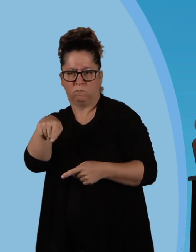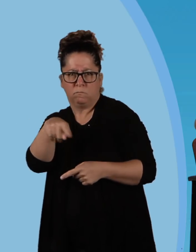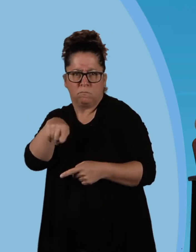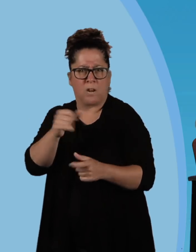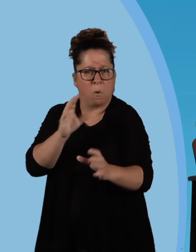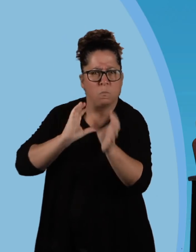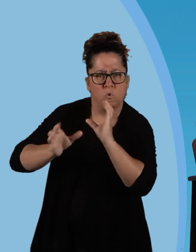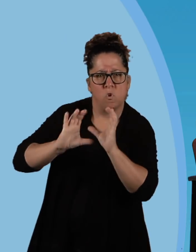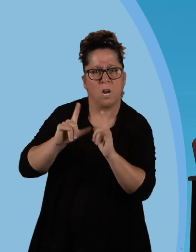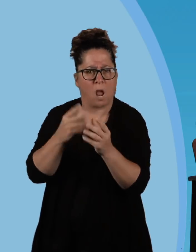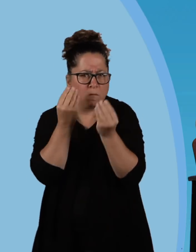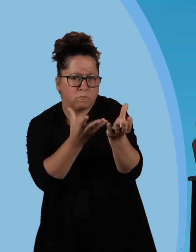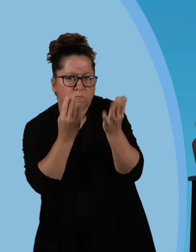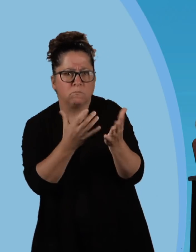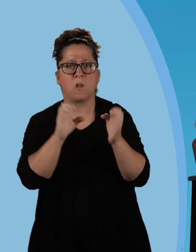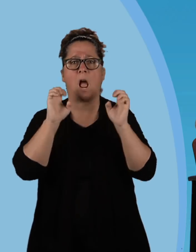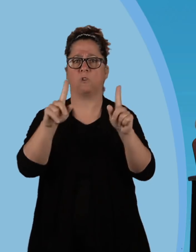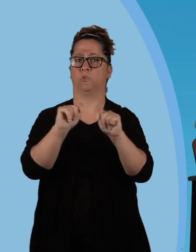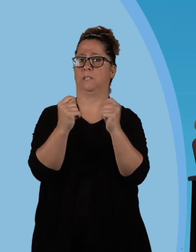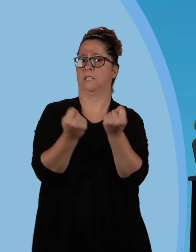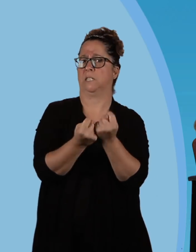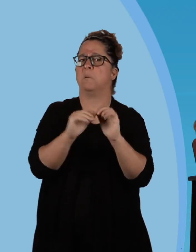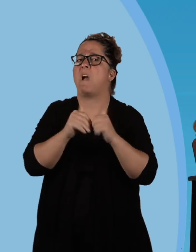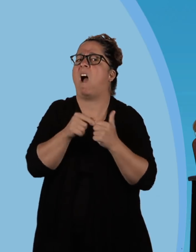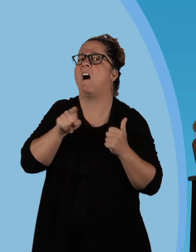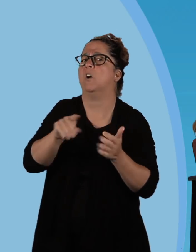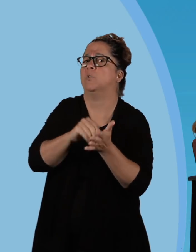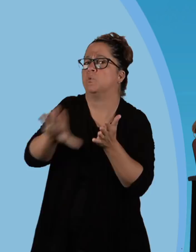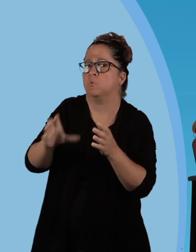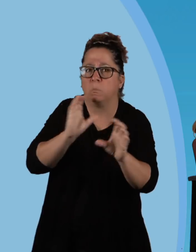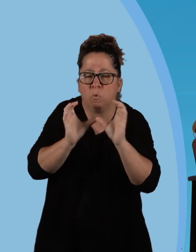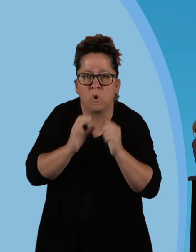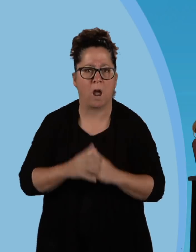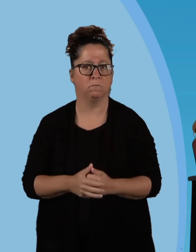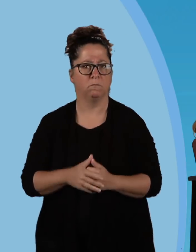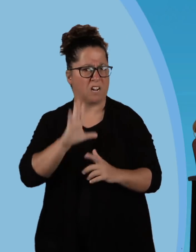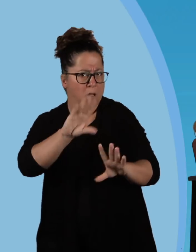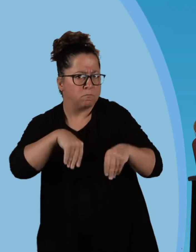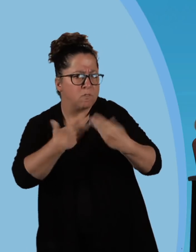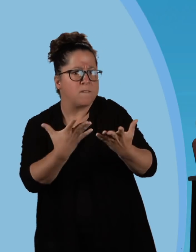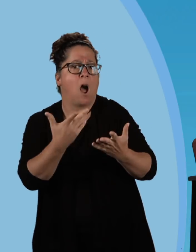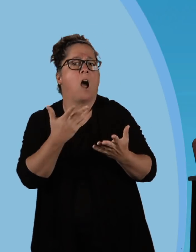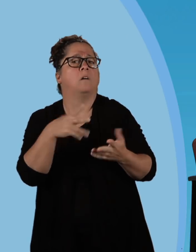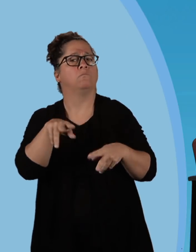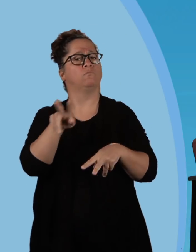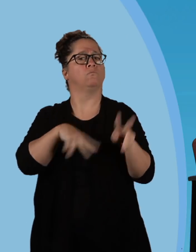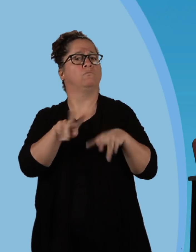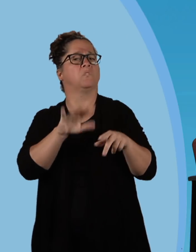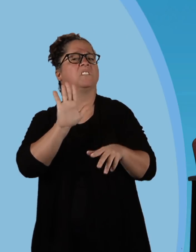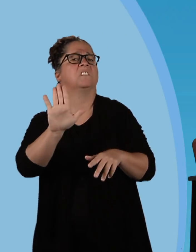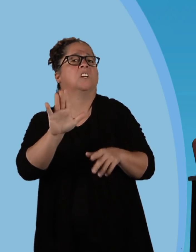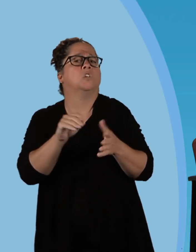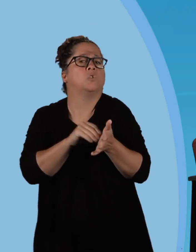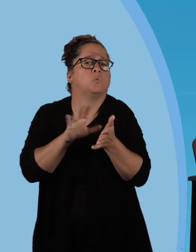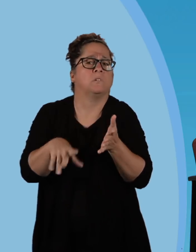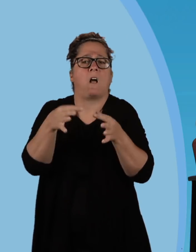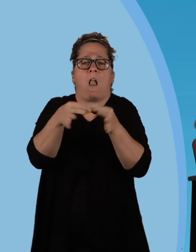They spend lots of time with that student. They can communicate. They can tell the educational team how that student communicates.